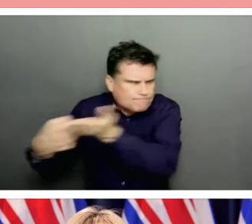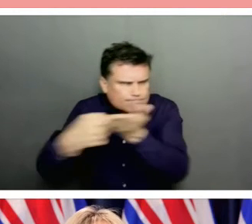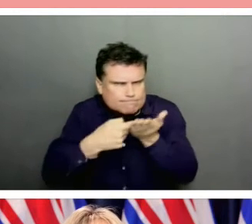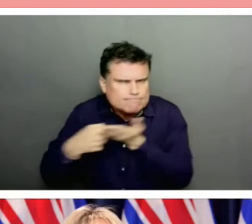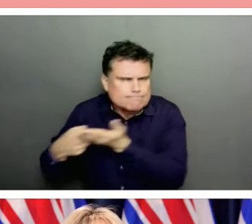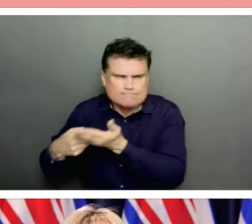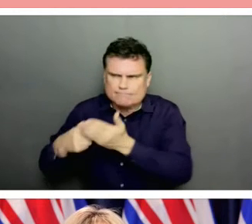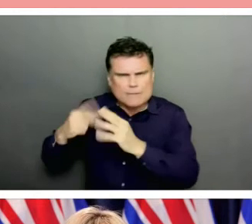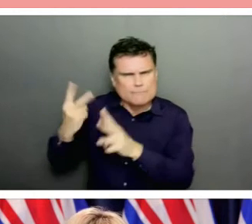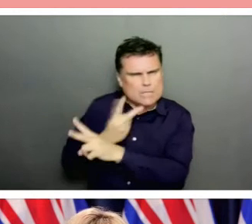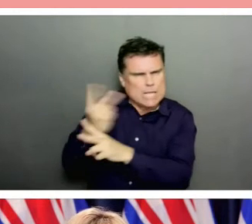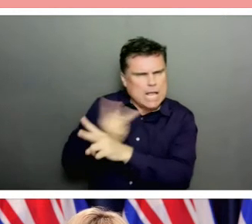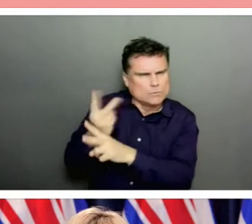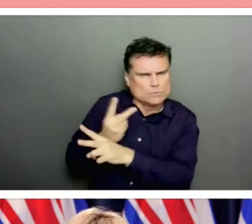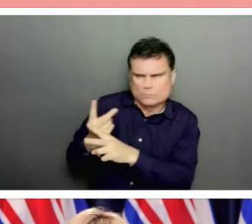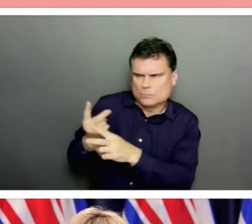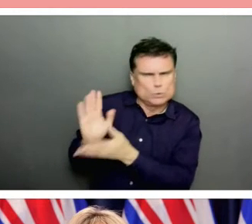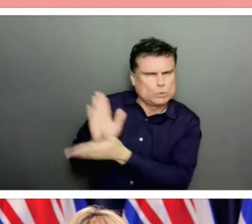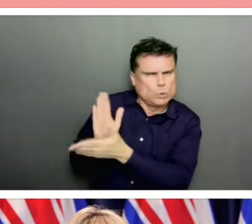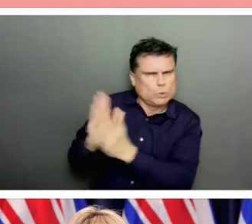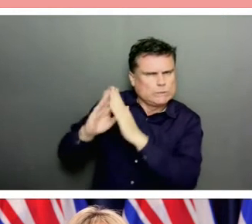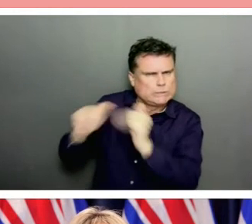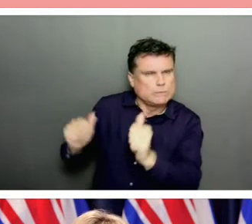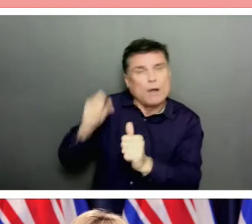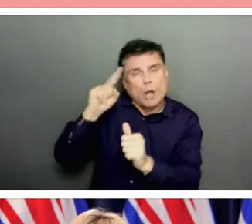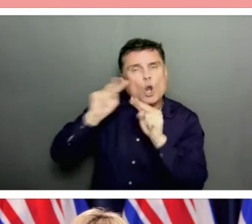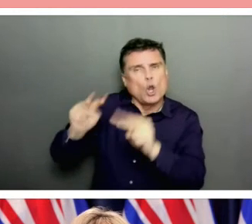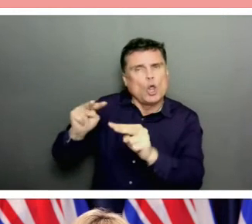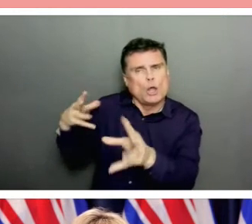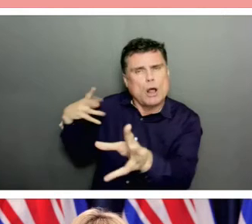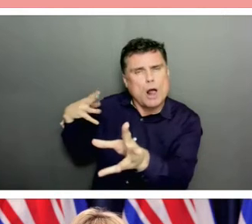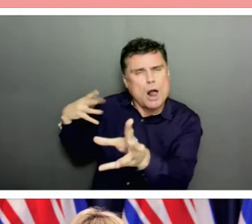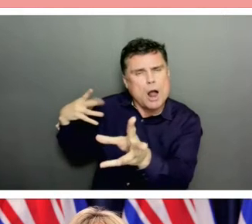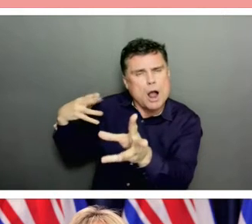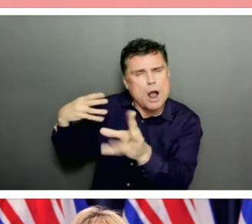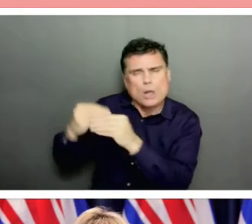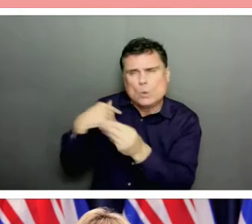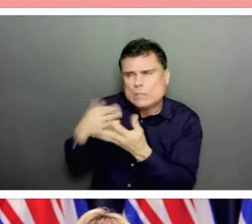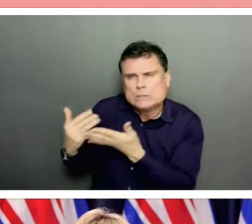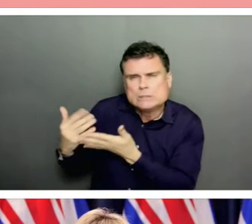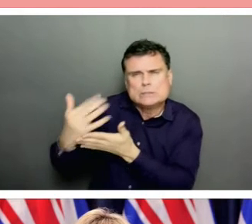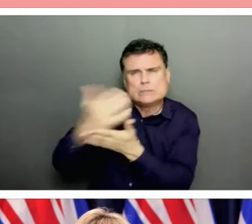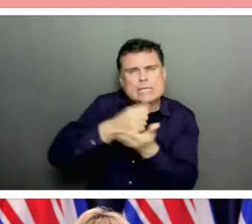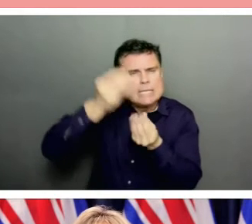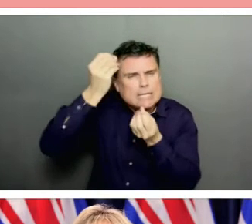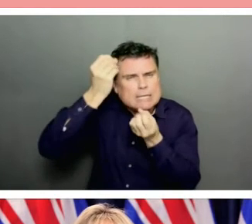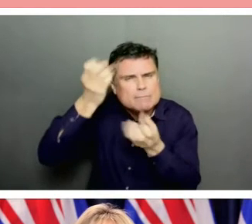schools being a place where transmission spreads widely widely. That tells us that when the safety protocols